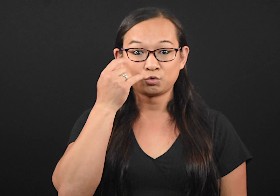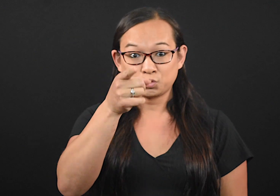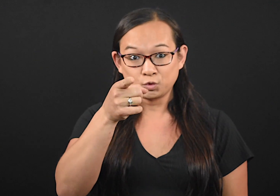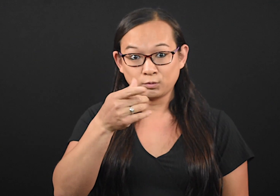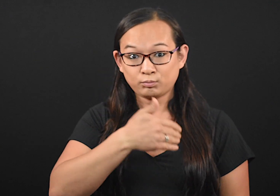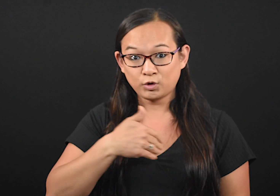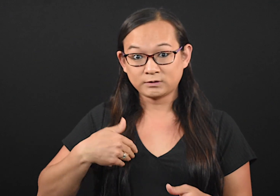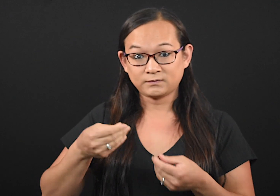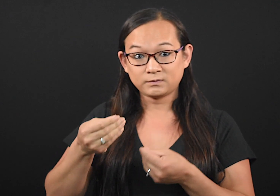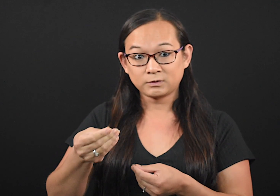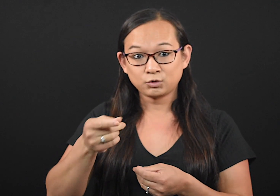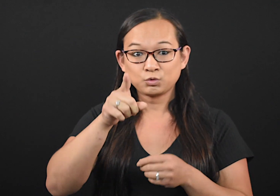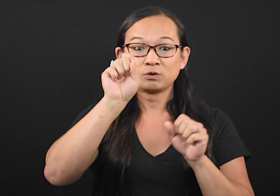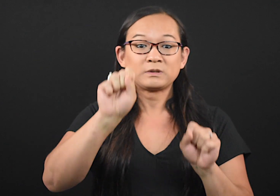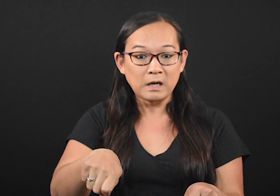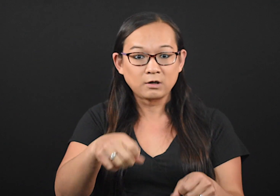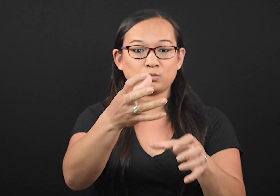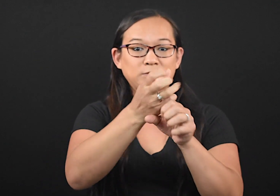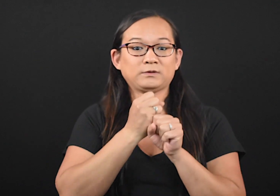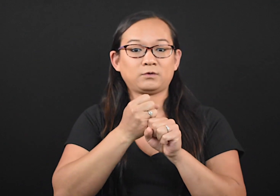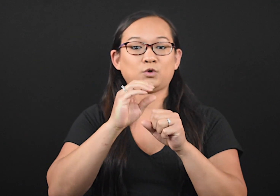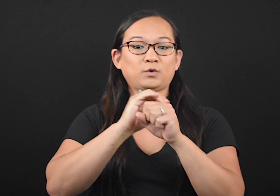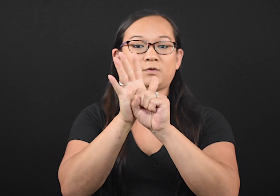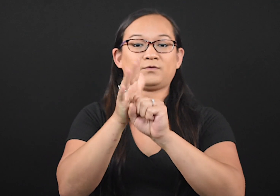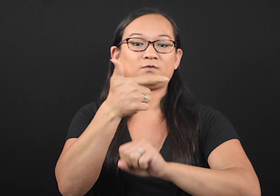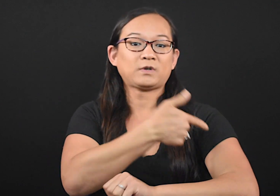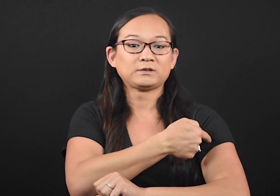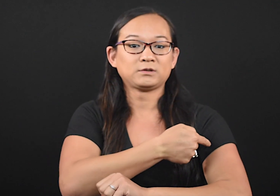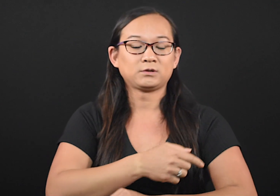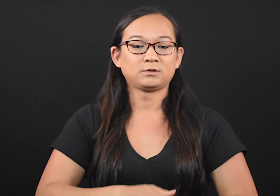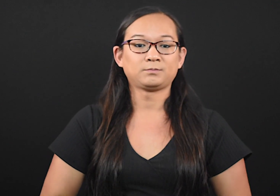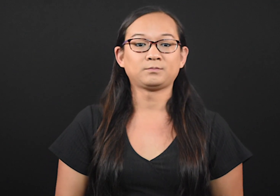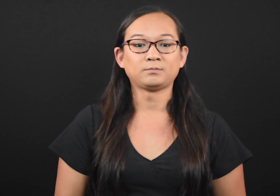If you are breastfeeding, you can receive a COVID-19 vaccine.